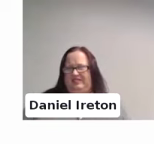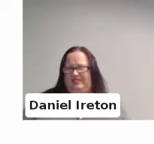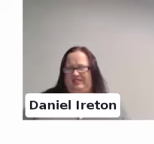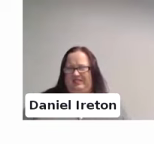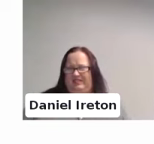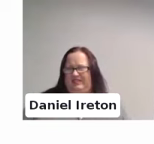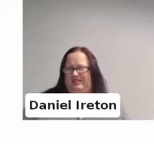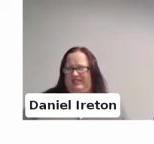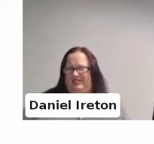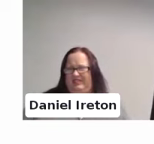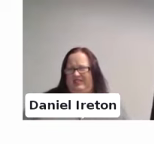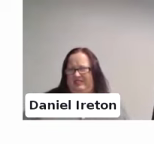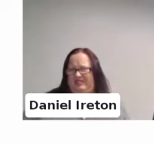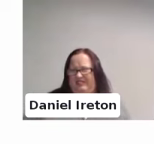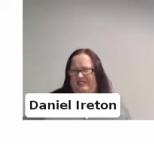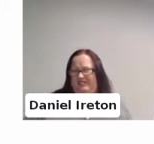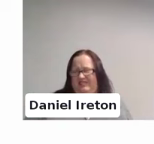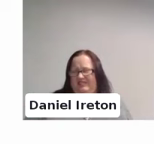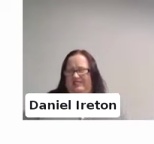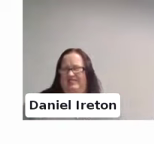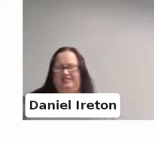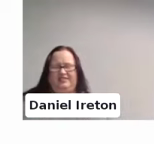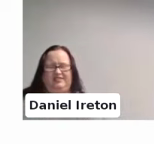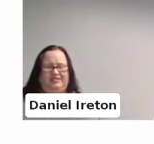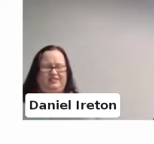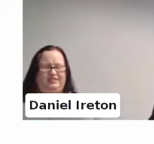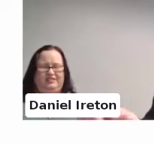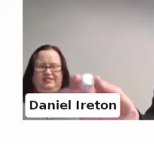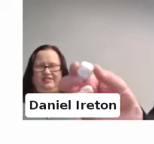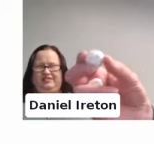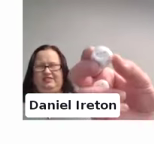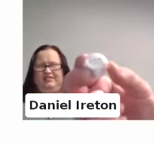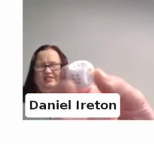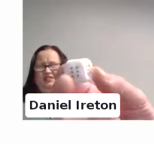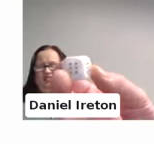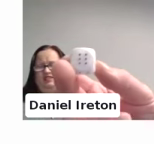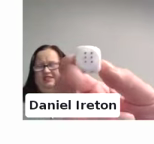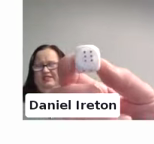You can for monopoly you can get it for 20 bucks. And that's, you can probably find it cheaper.